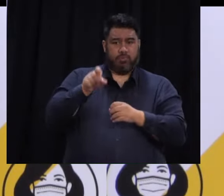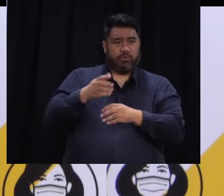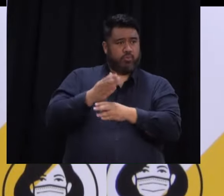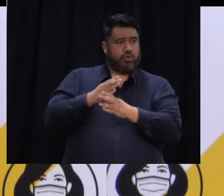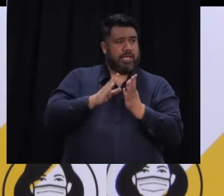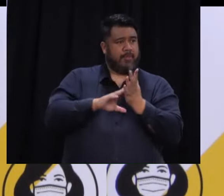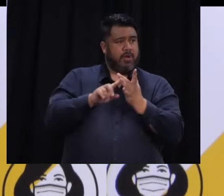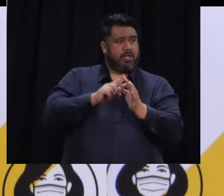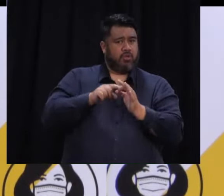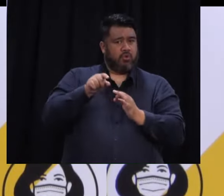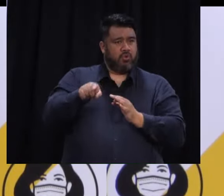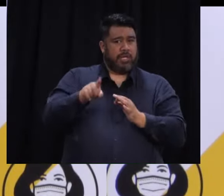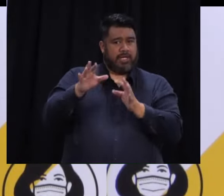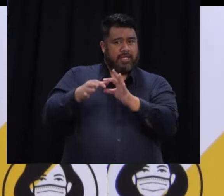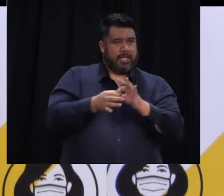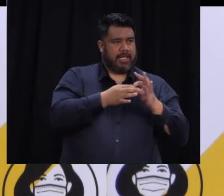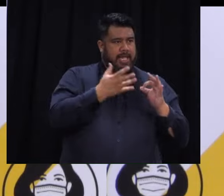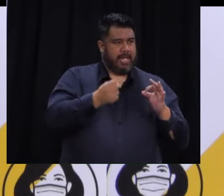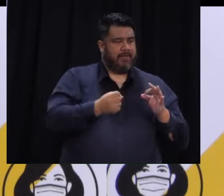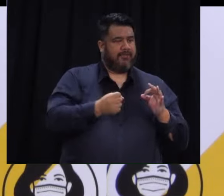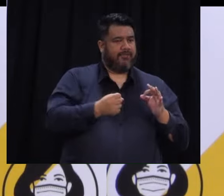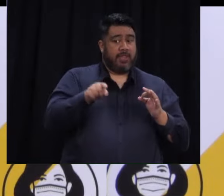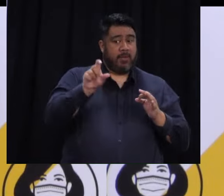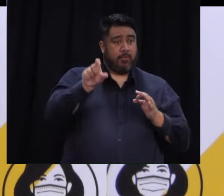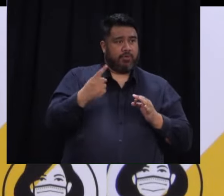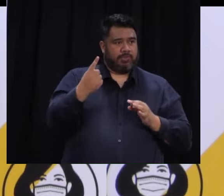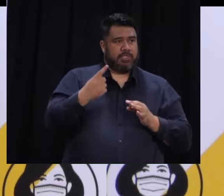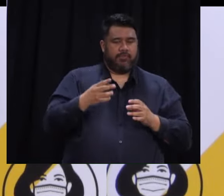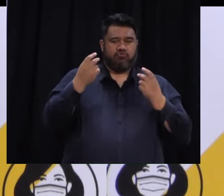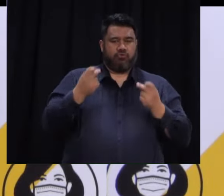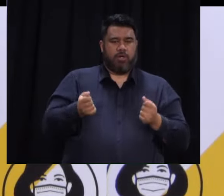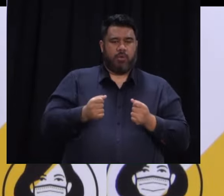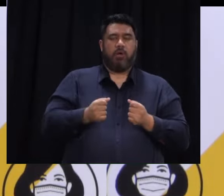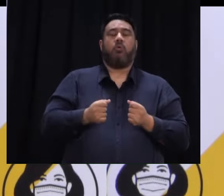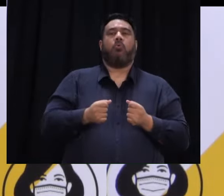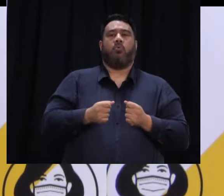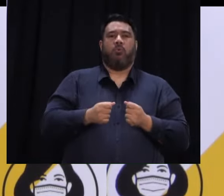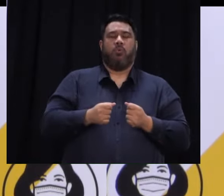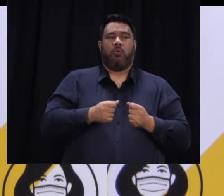yet. So saying, we had the case in fact of the worker in the